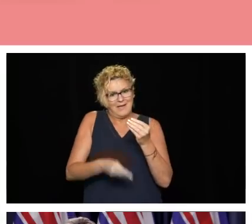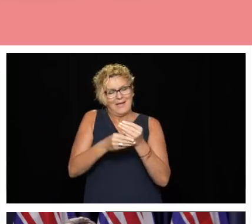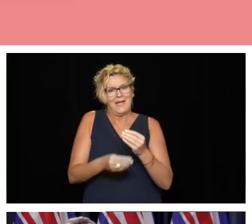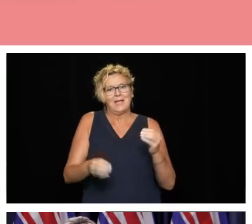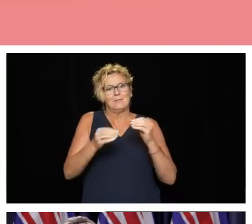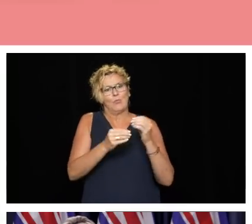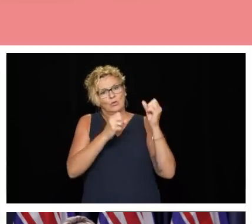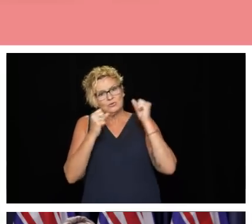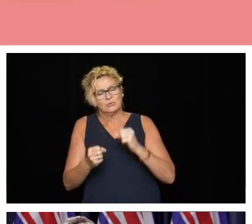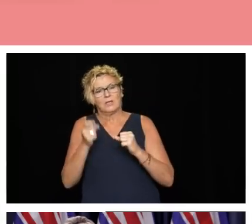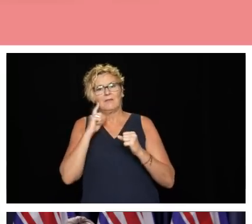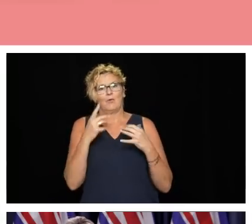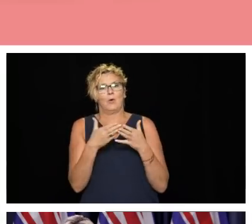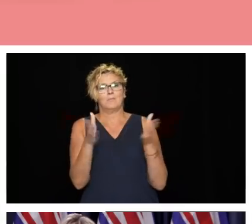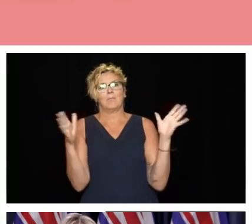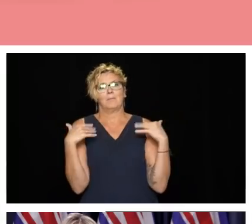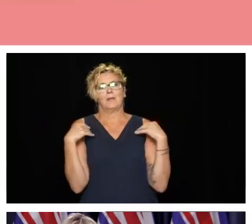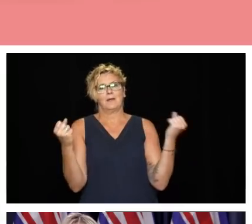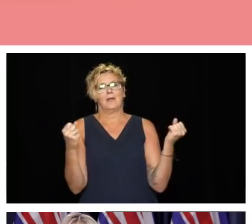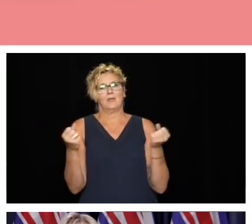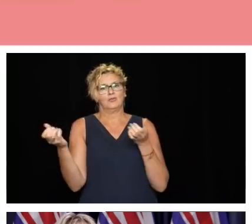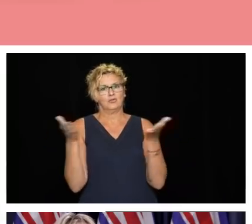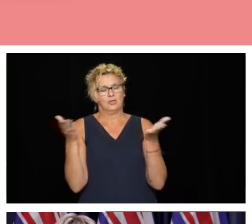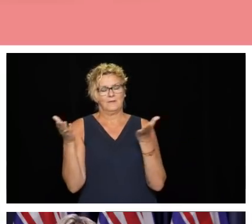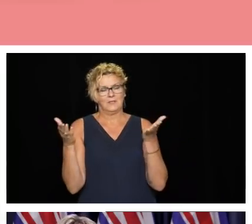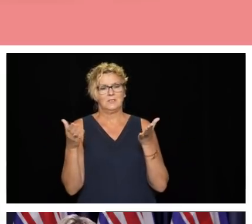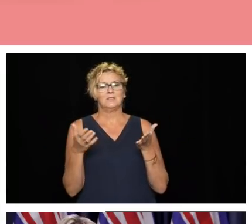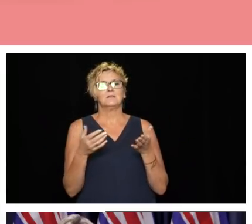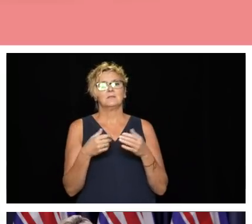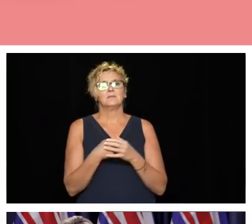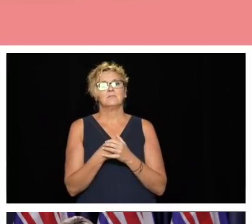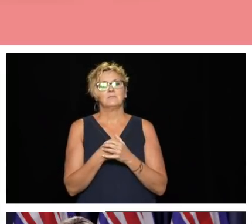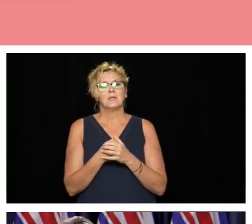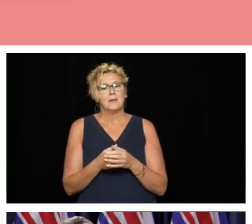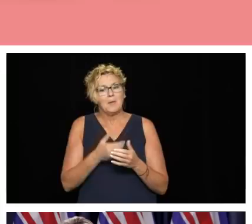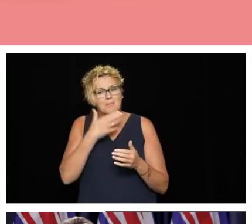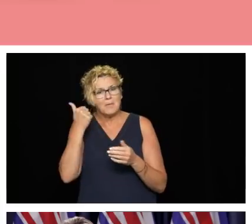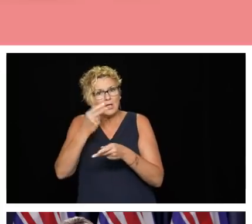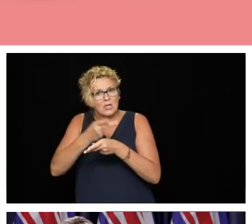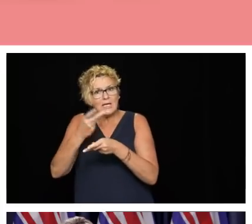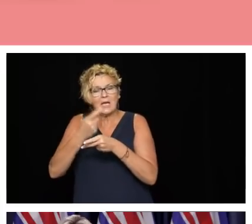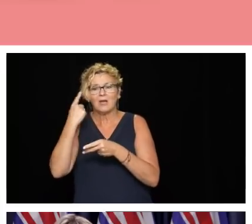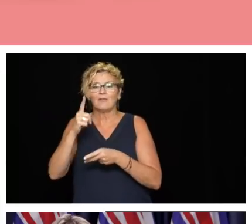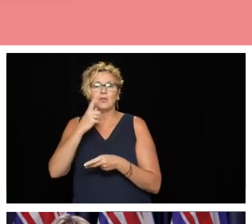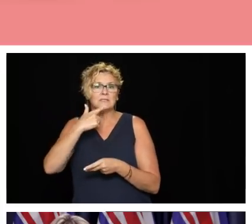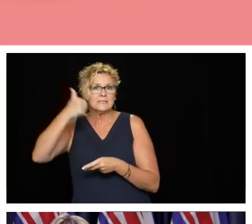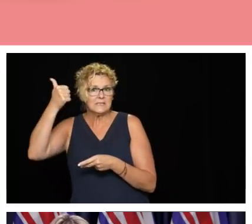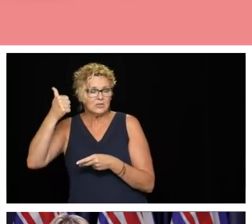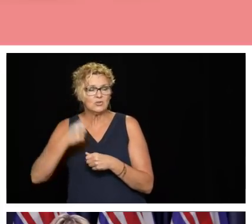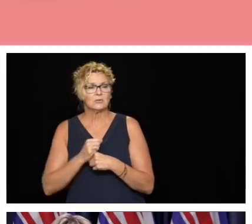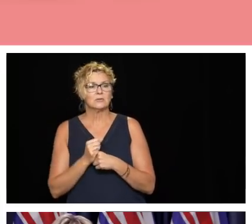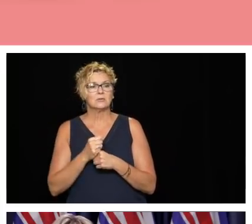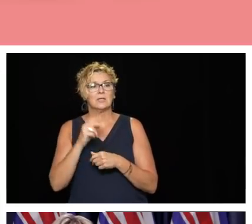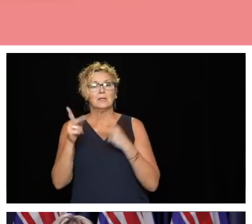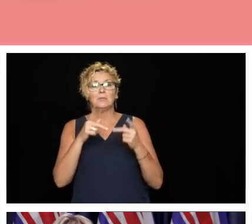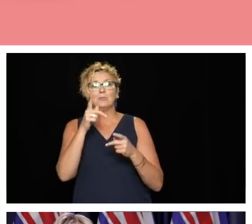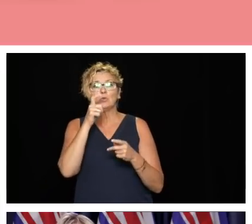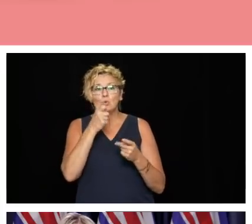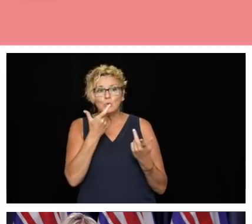we also have a focus on a number of other key areas we have heard the premier mention. Strengthening public health, strengthening